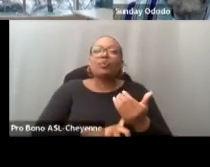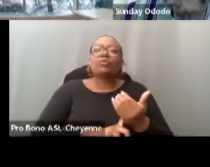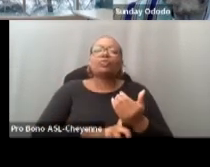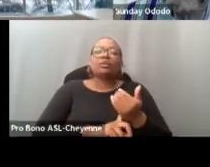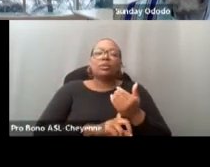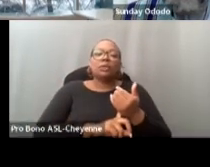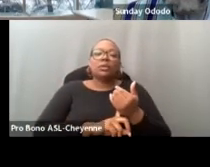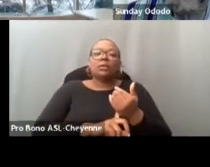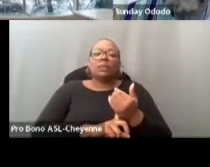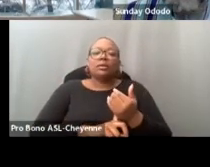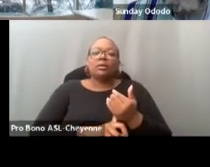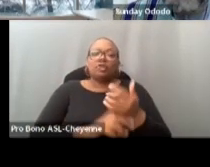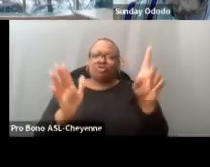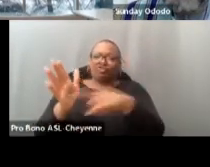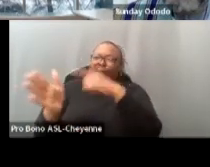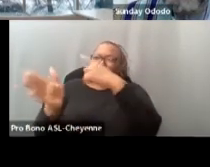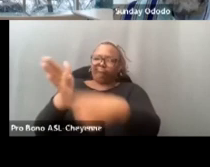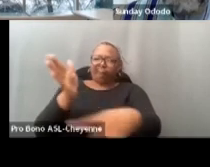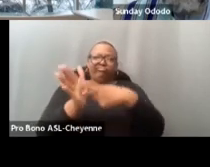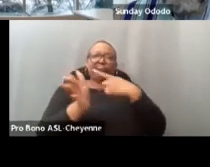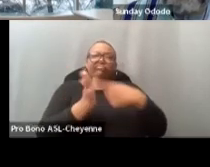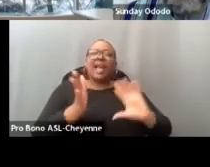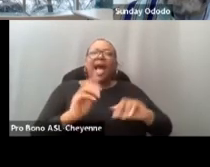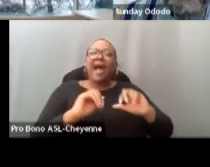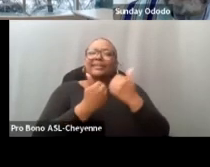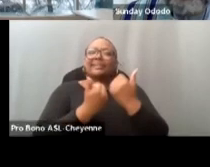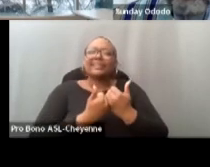criticizing our society and government,